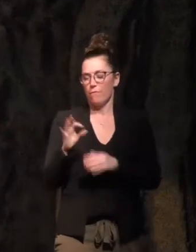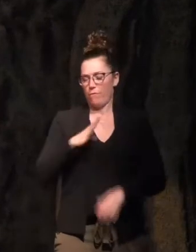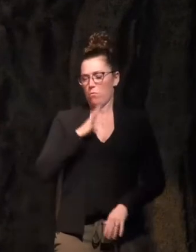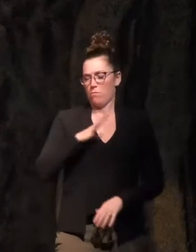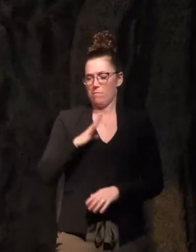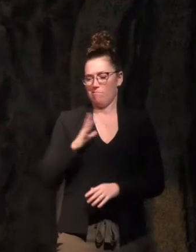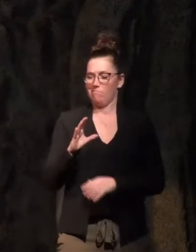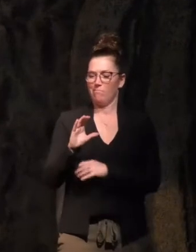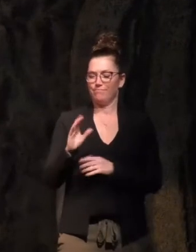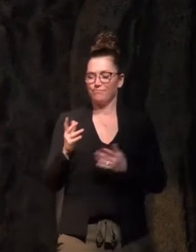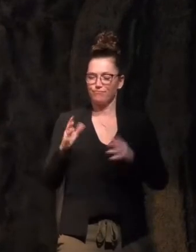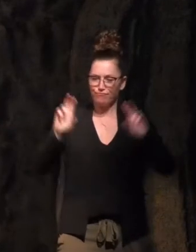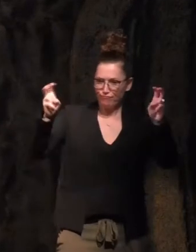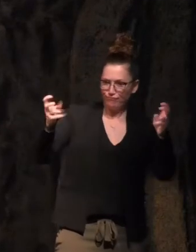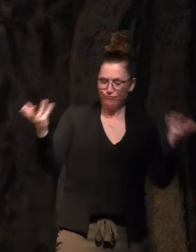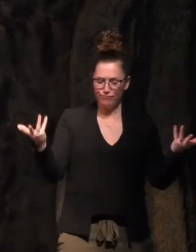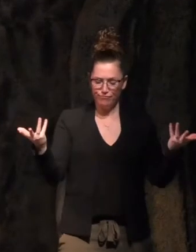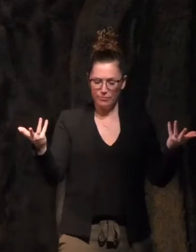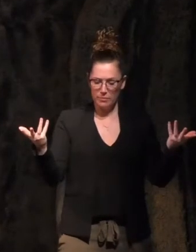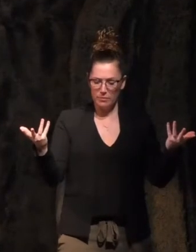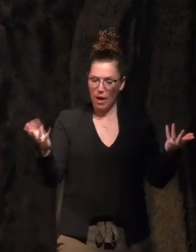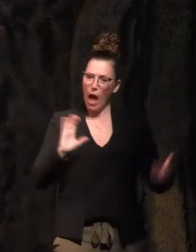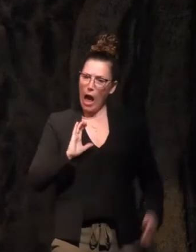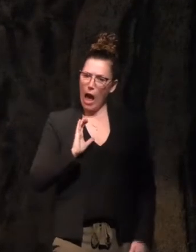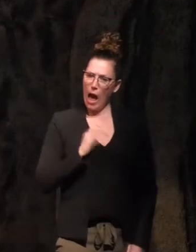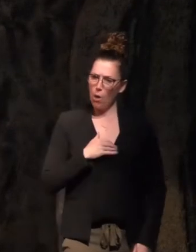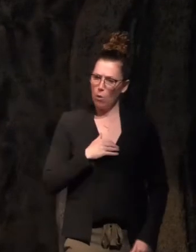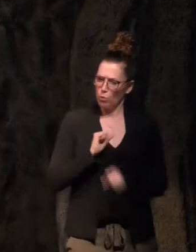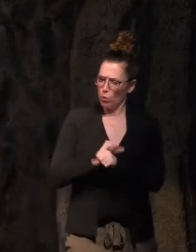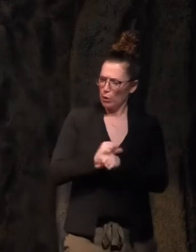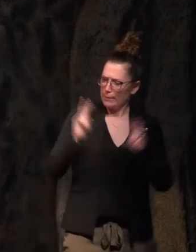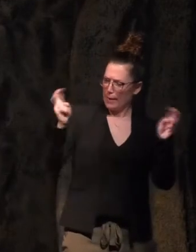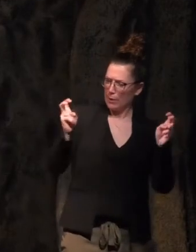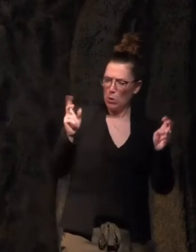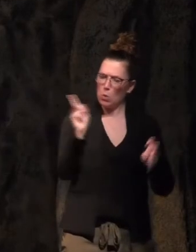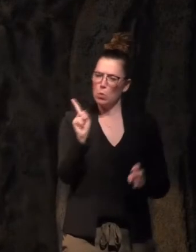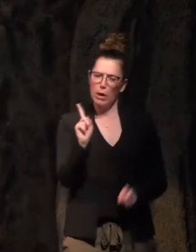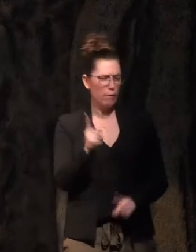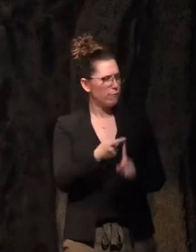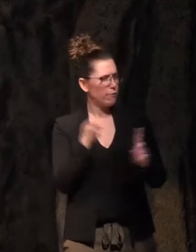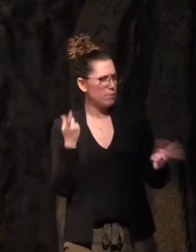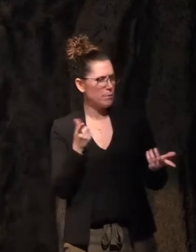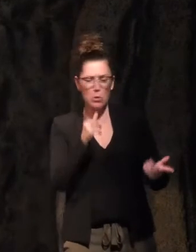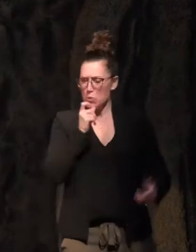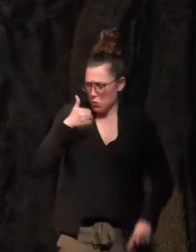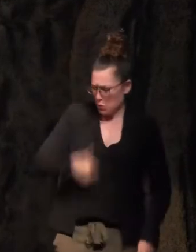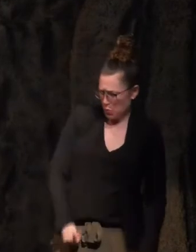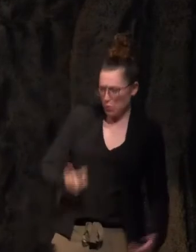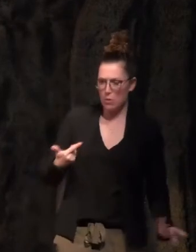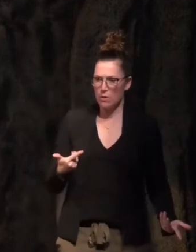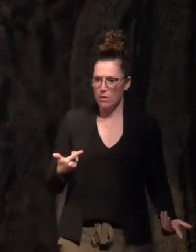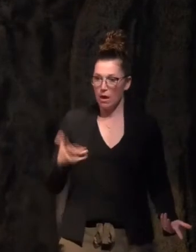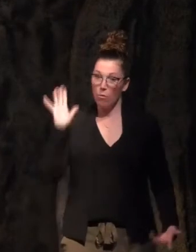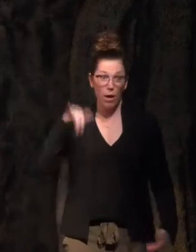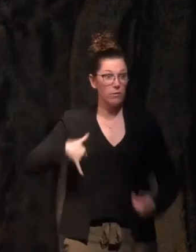but with a bit of a story about where and who we come from and how we all find ourselves in this place at this moment.